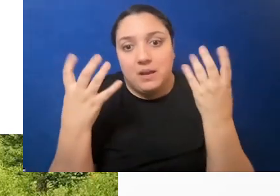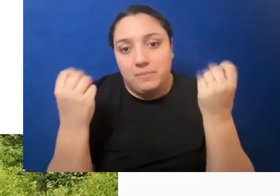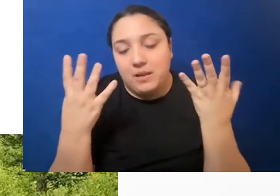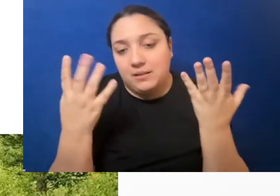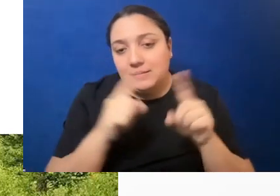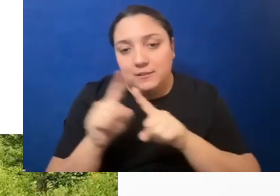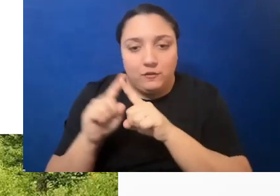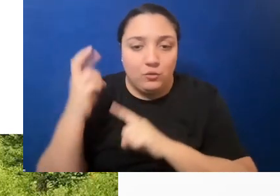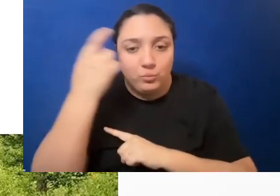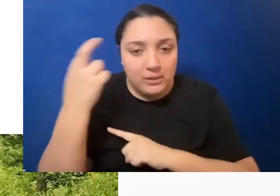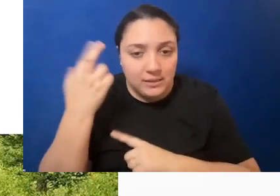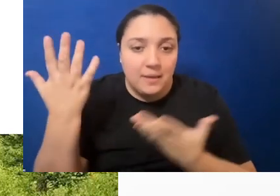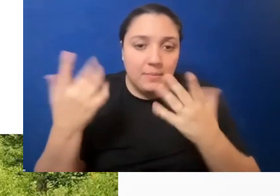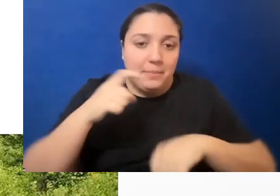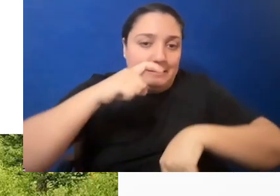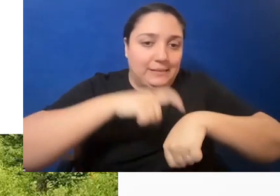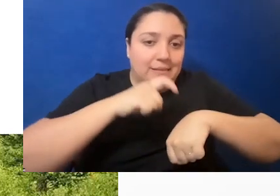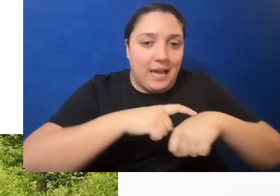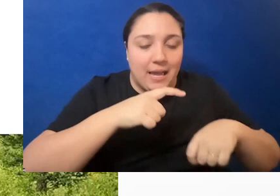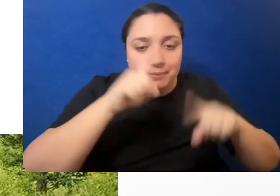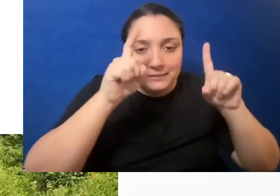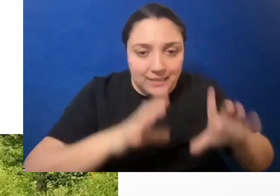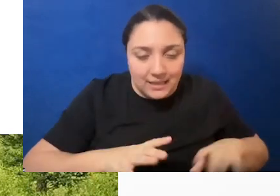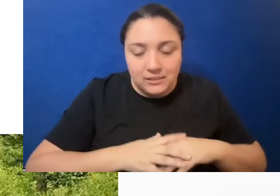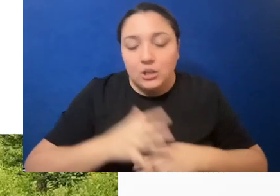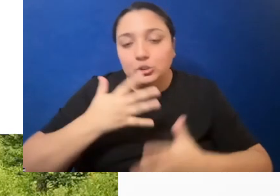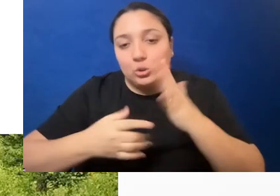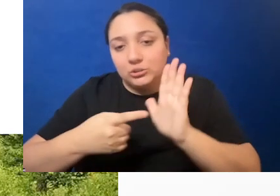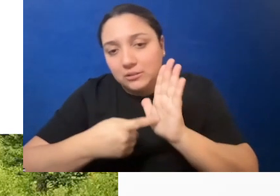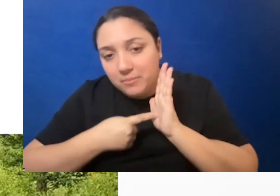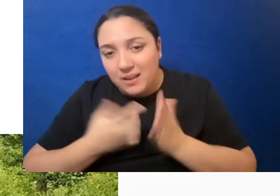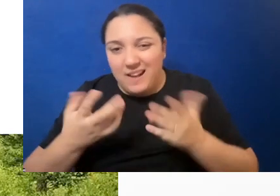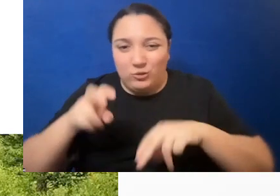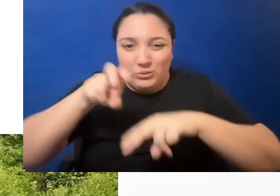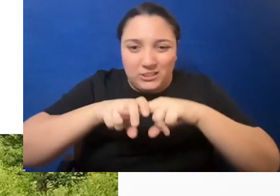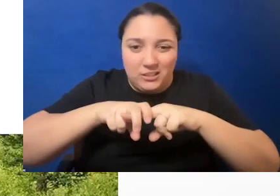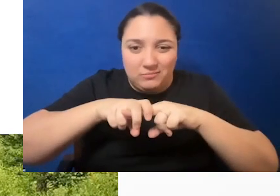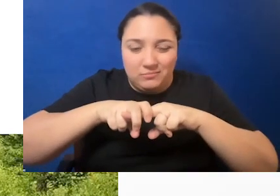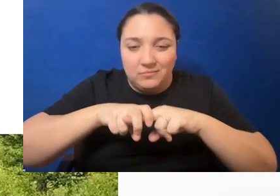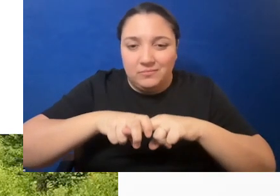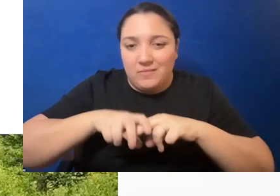LIKE TIMED TESTS, SOCIAL DEMANDS, SITTING IN A PLACE AND FOLLOW DIRECTIONS, FIGURING OUT